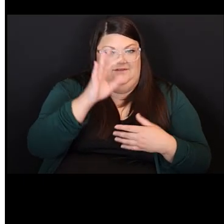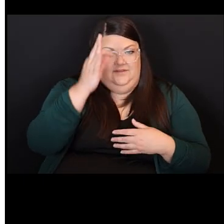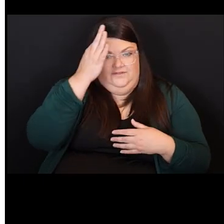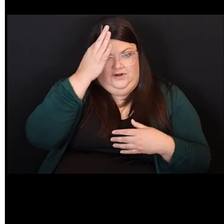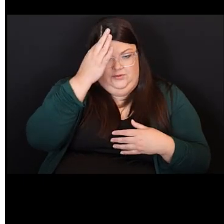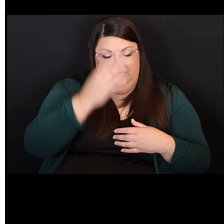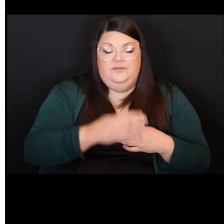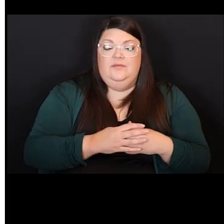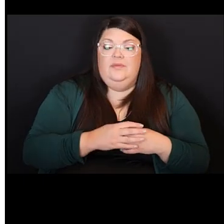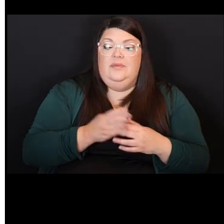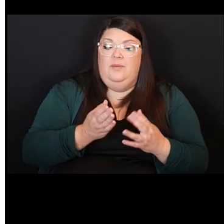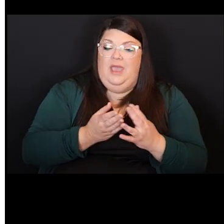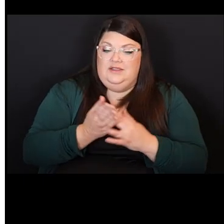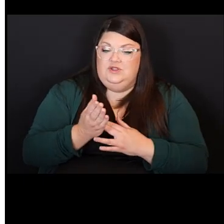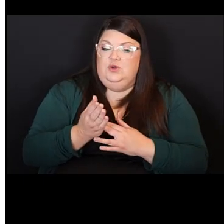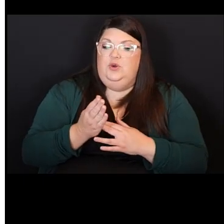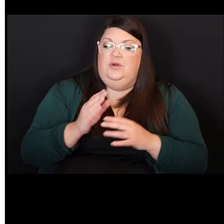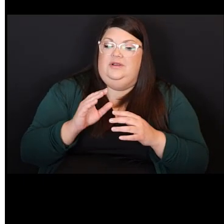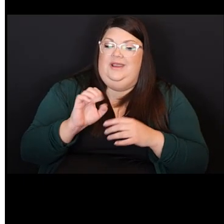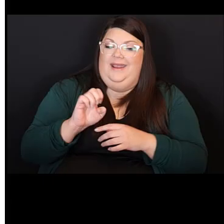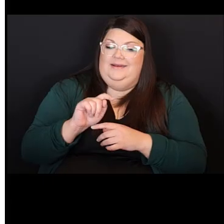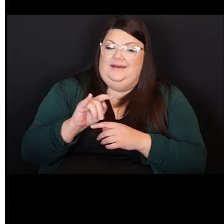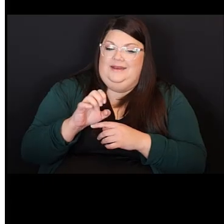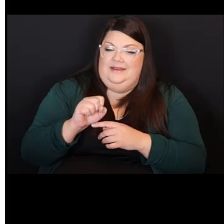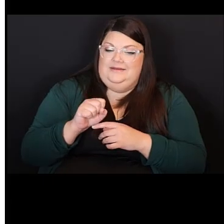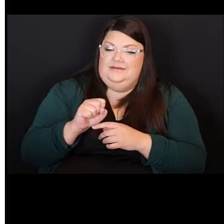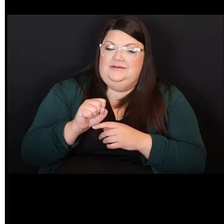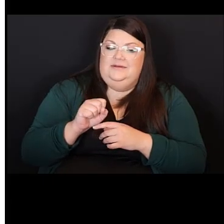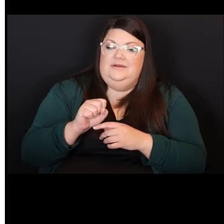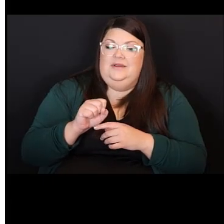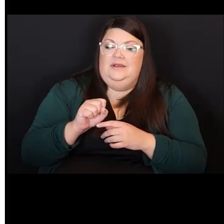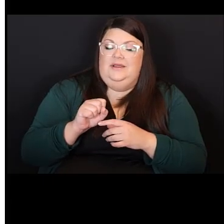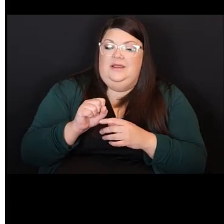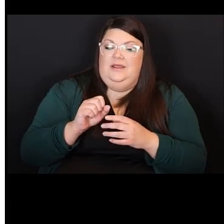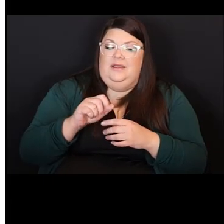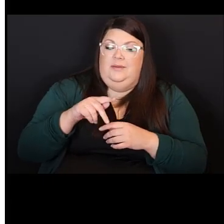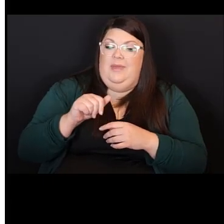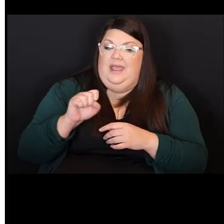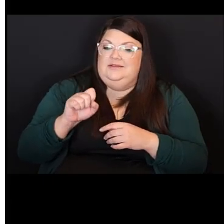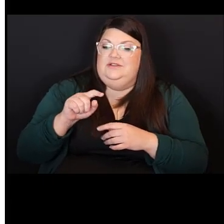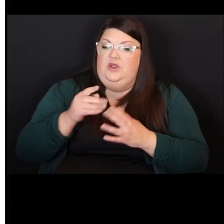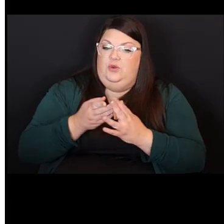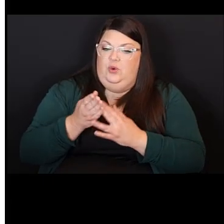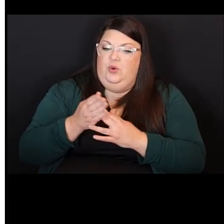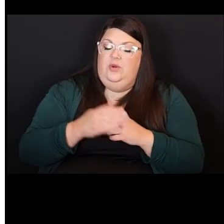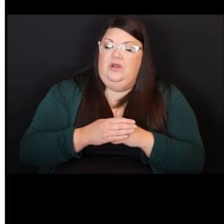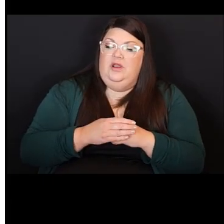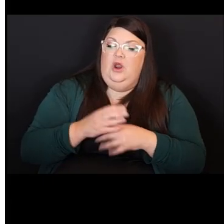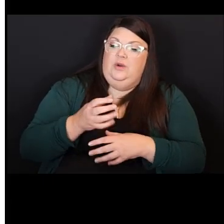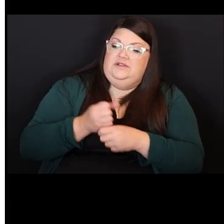Pass-through entities are recipients that provide a subaward to a subrecipient